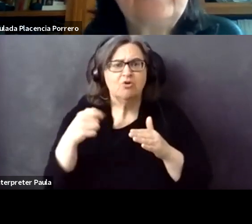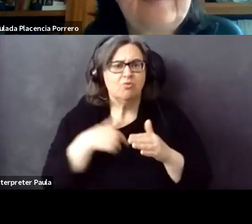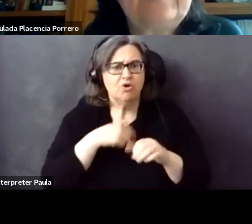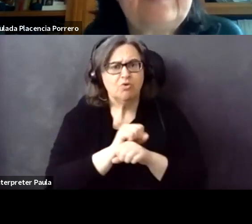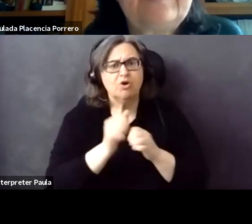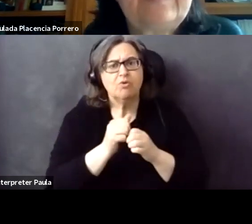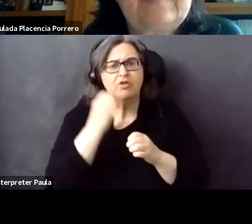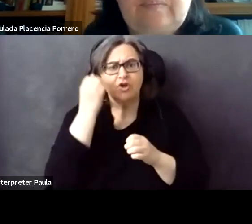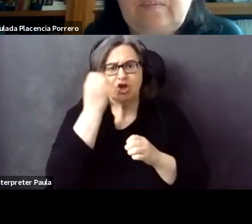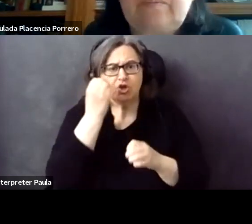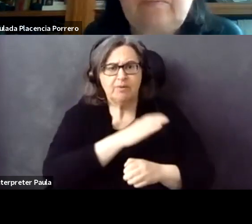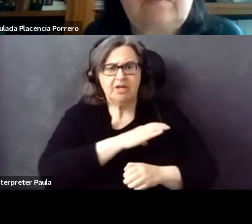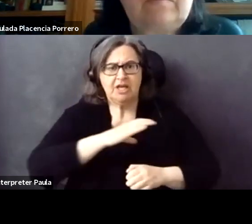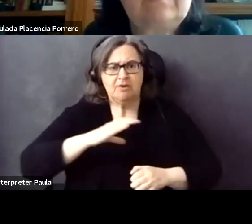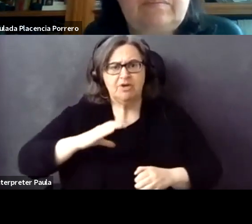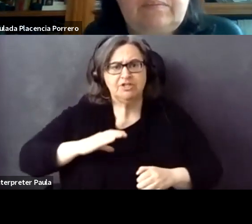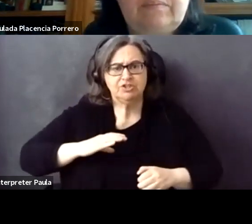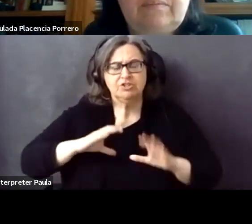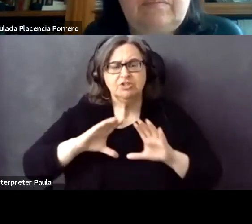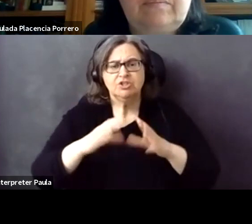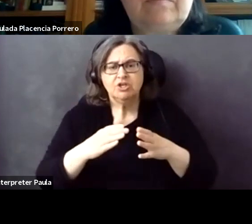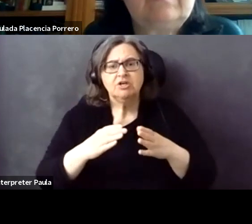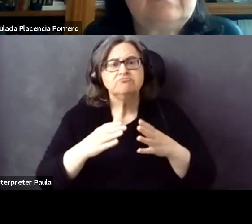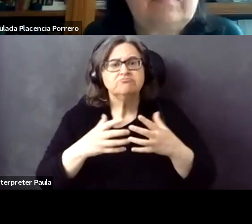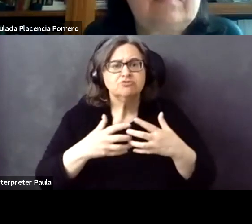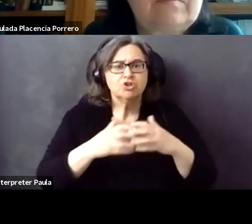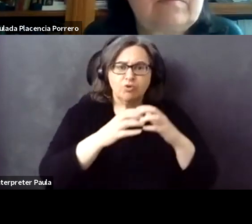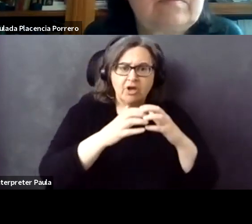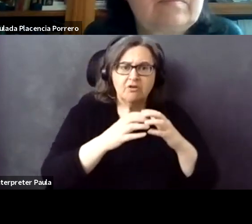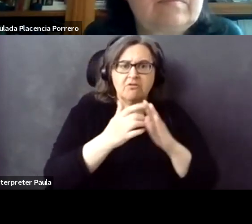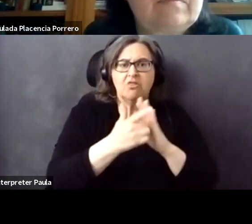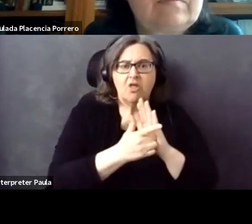, therefore, welcome very much The European Accessibility Act, we have